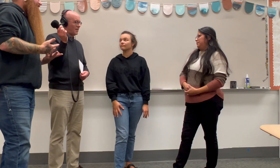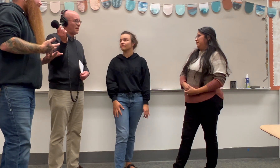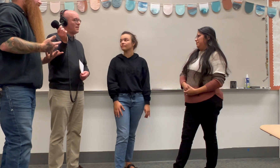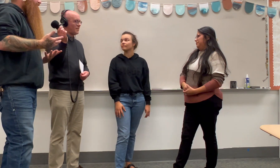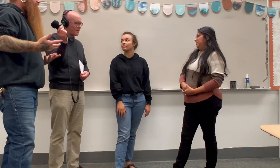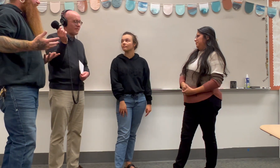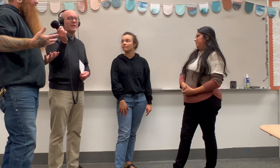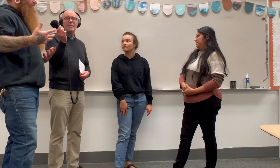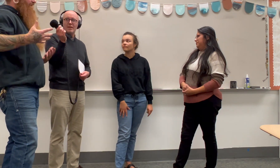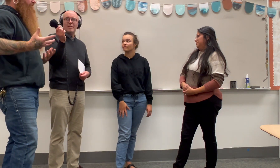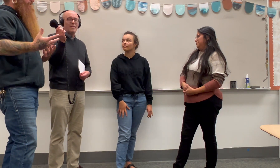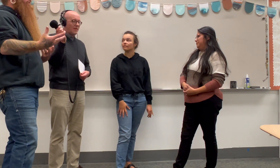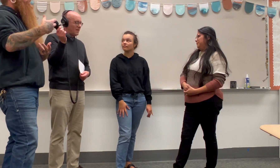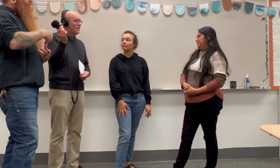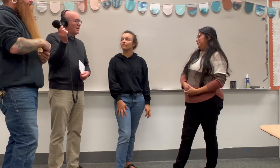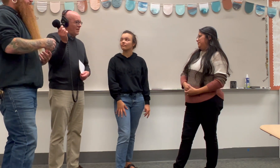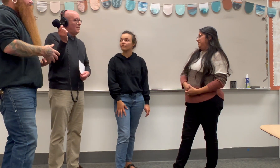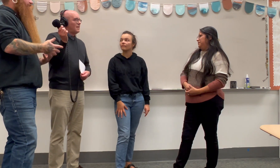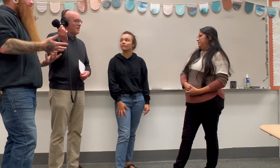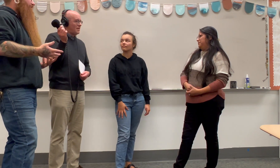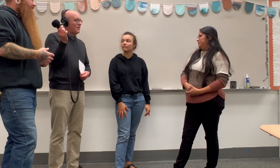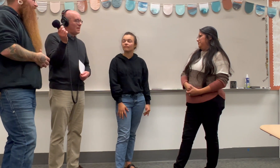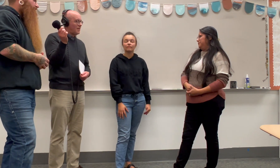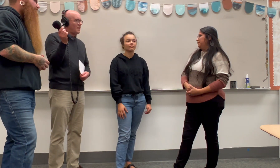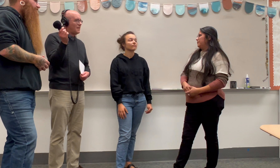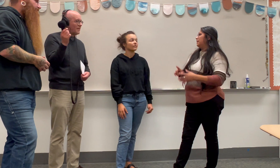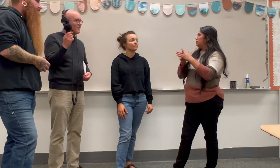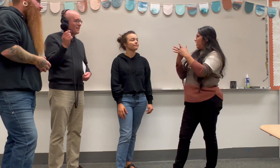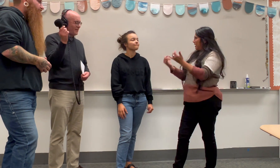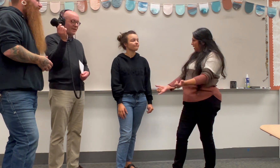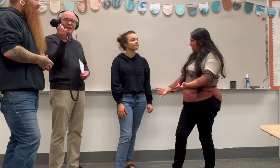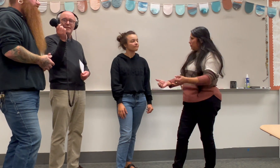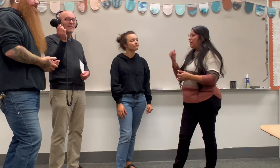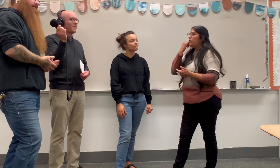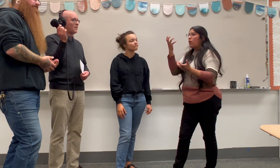with deaf people but to be able to actually incorporate them in the community starting now